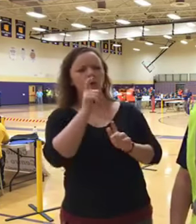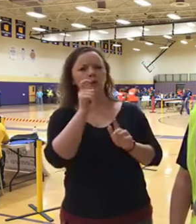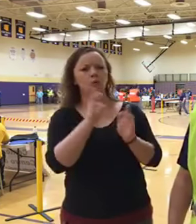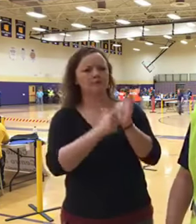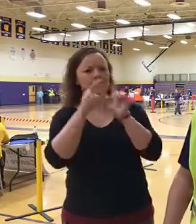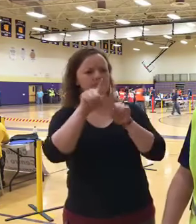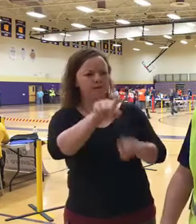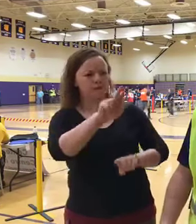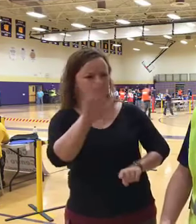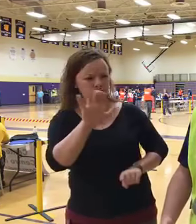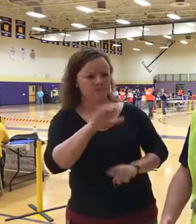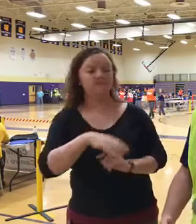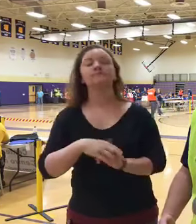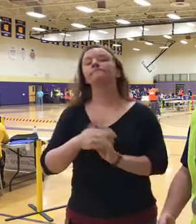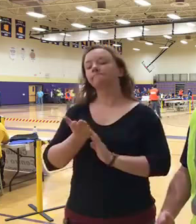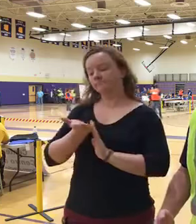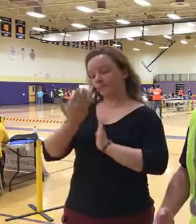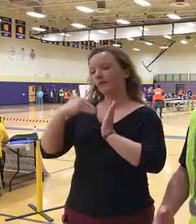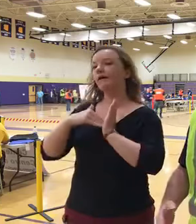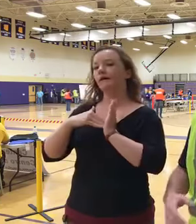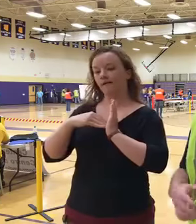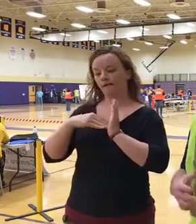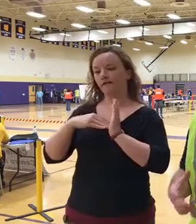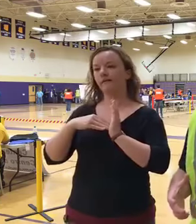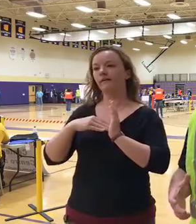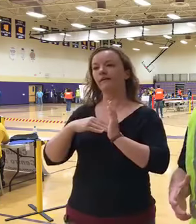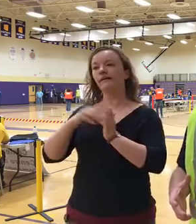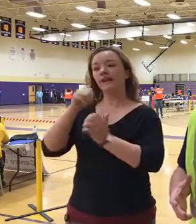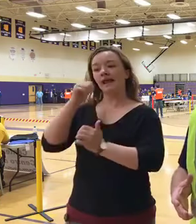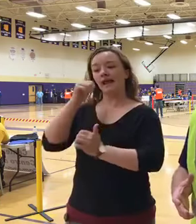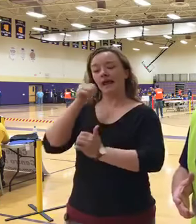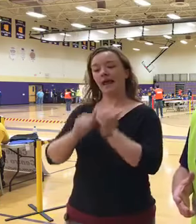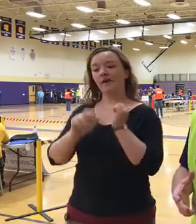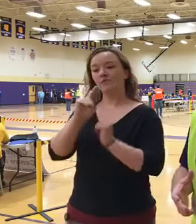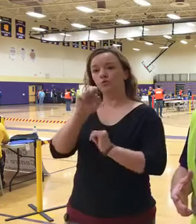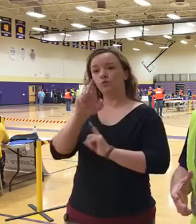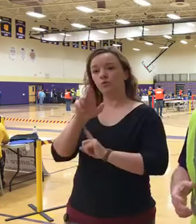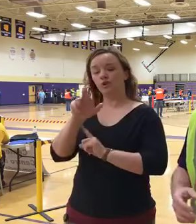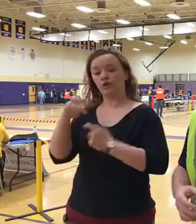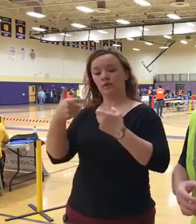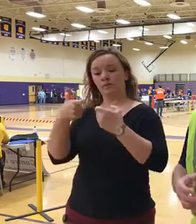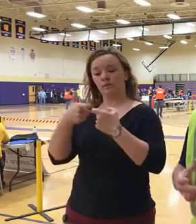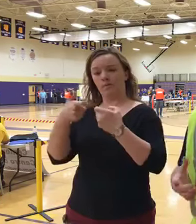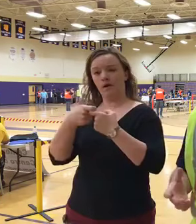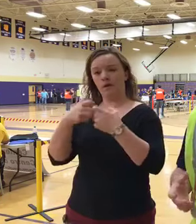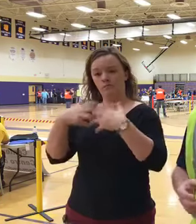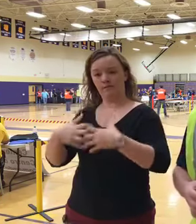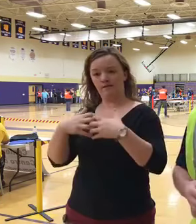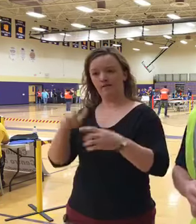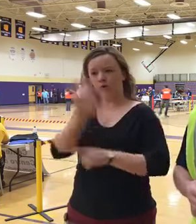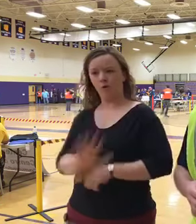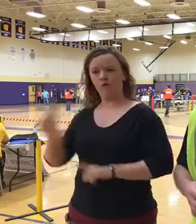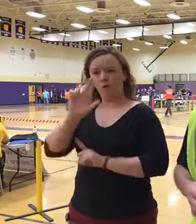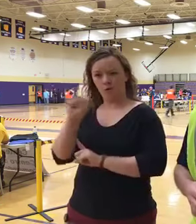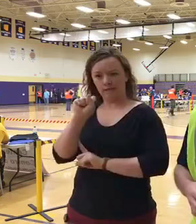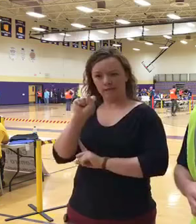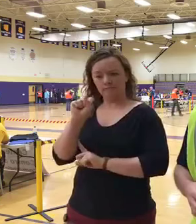So again, every nuclear power plant in the United States, as part of the Radiological Emergence Preparedness Program,